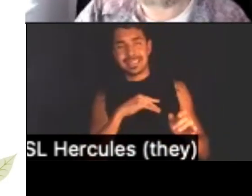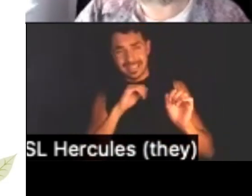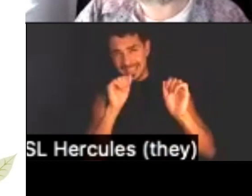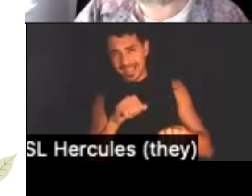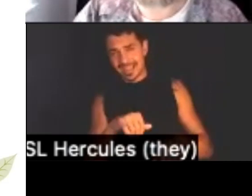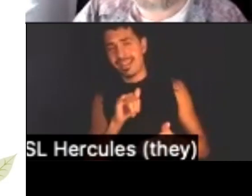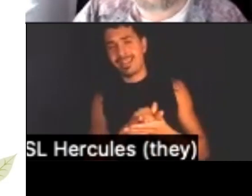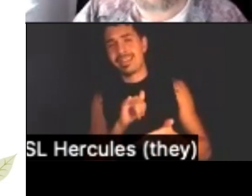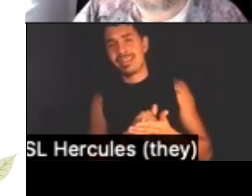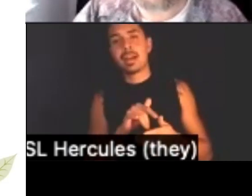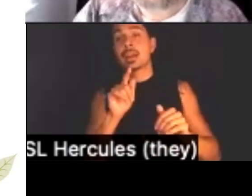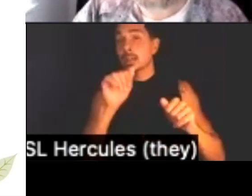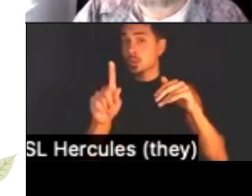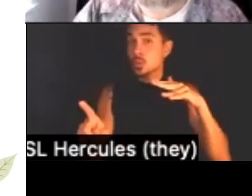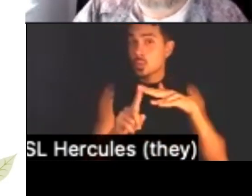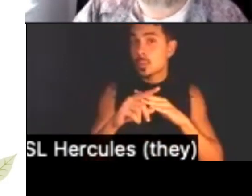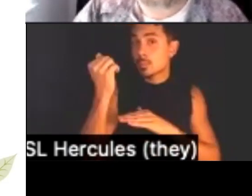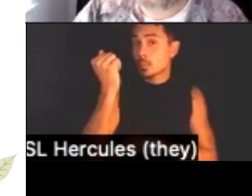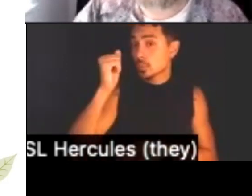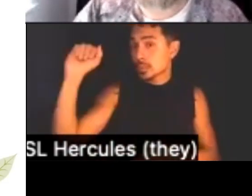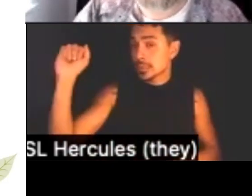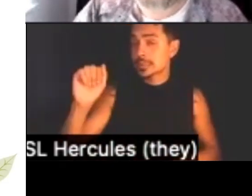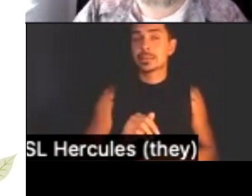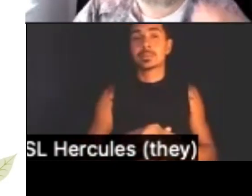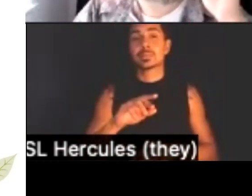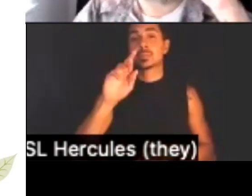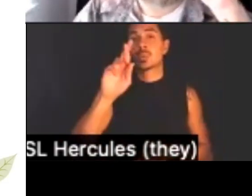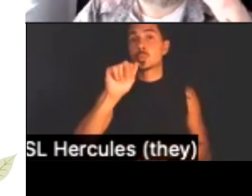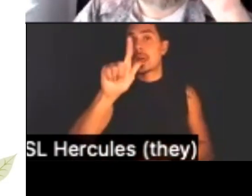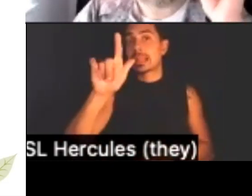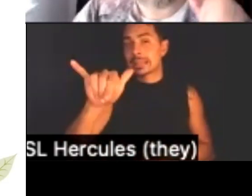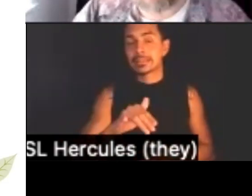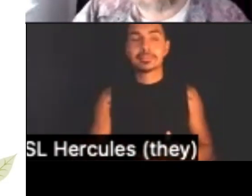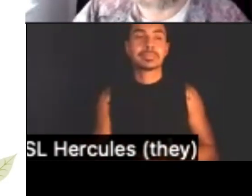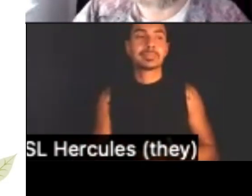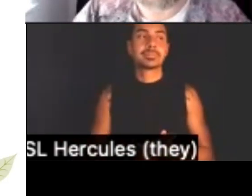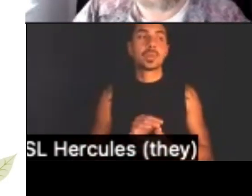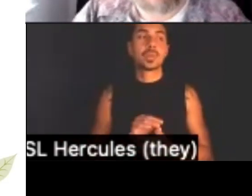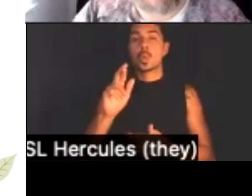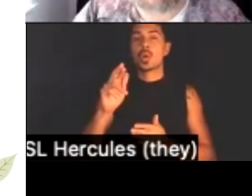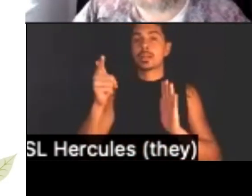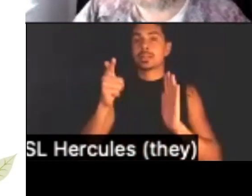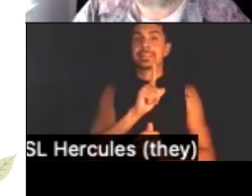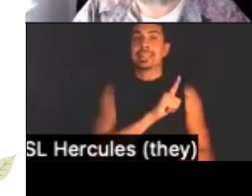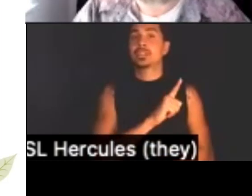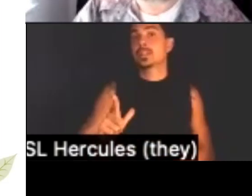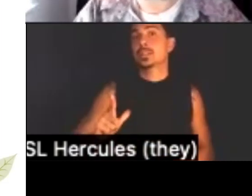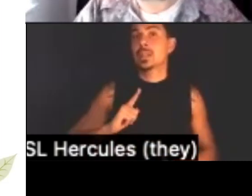Can you sign letters that advocate for trans affirming policies and laws?